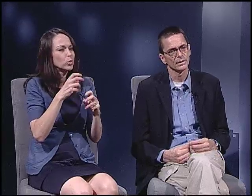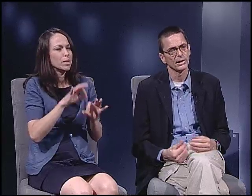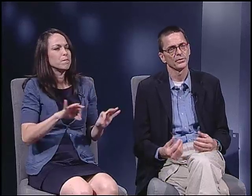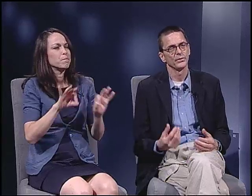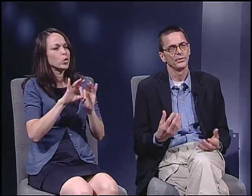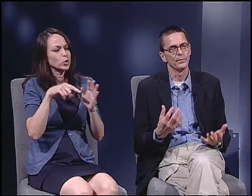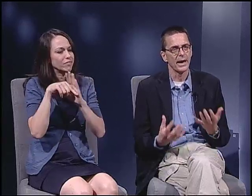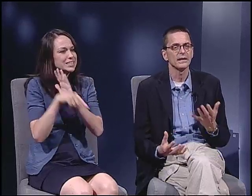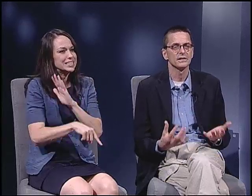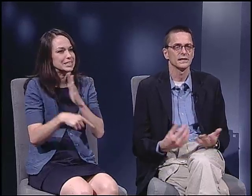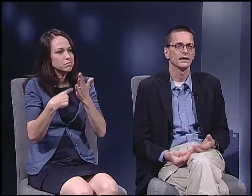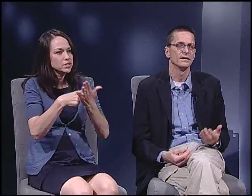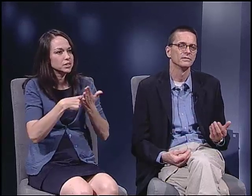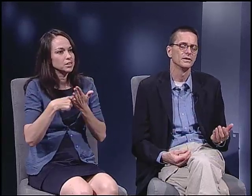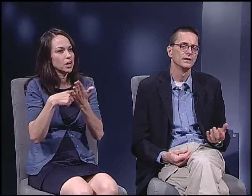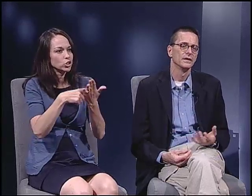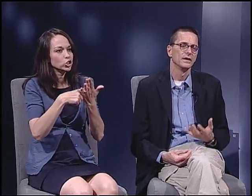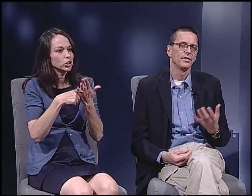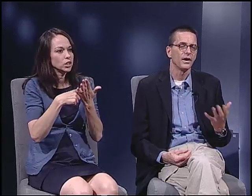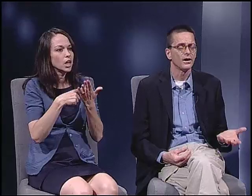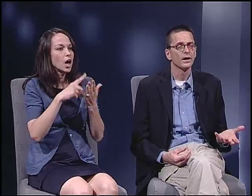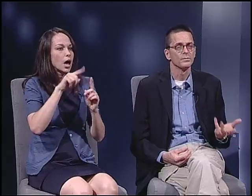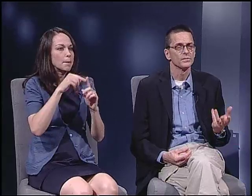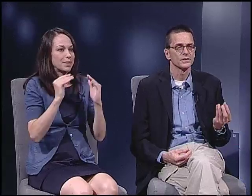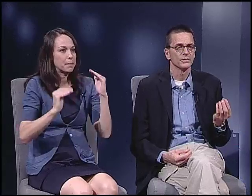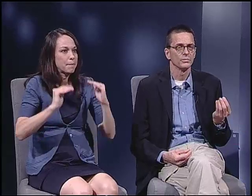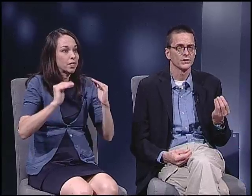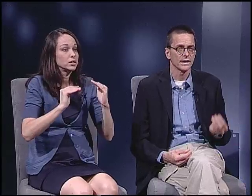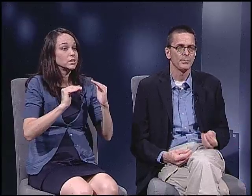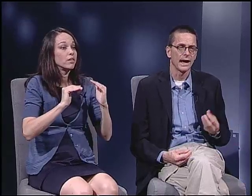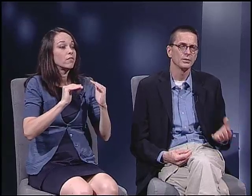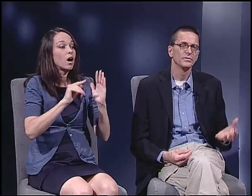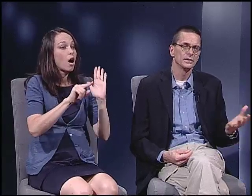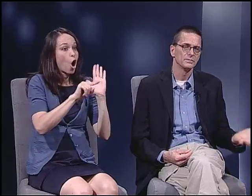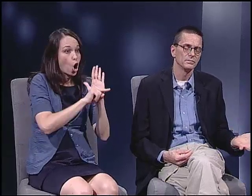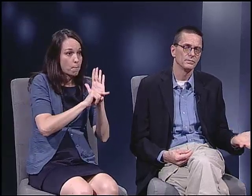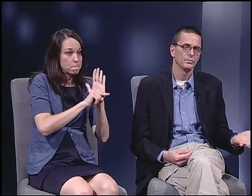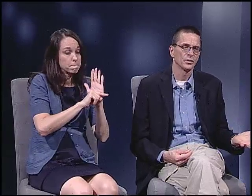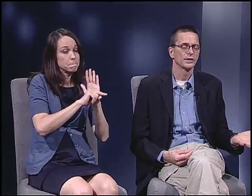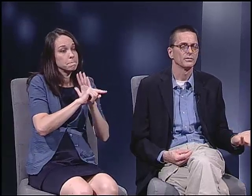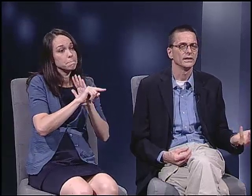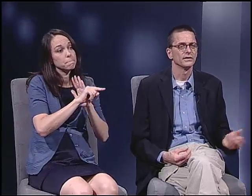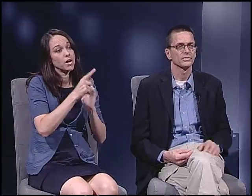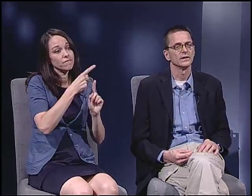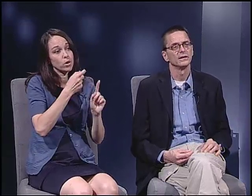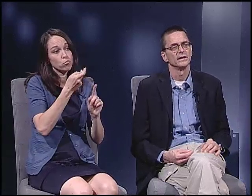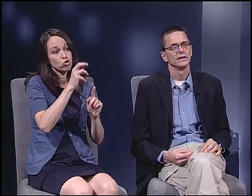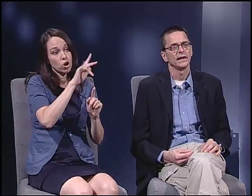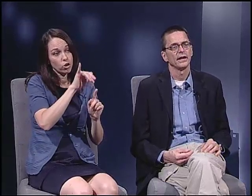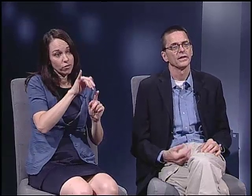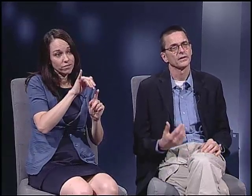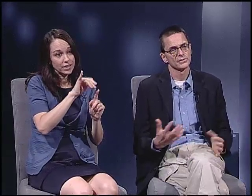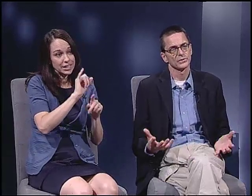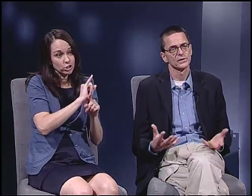about the balancing of the harms which come out of a pornography industry and the concerns